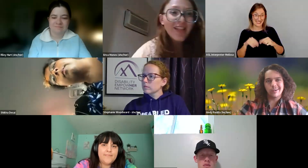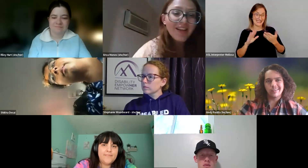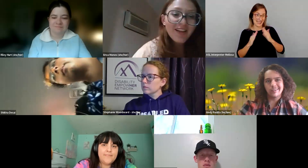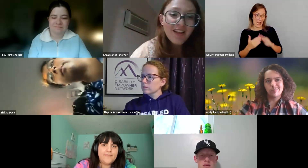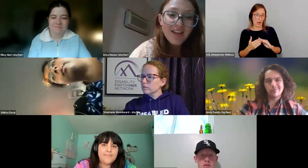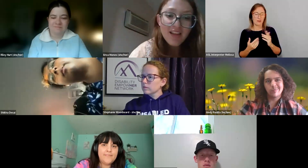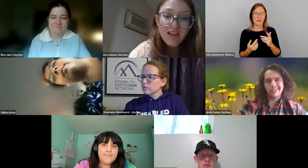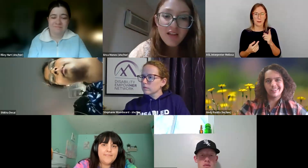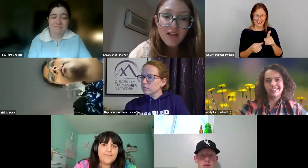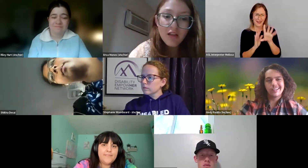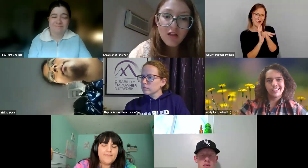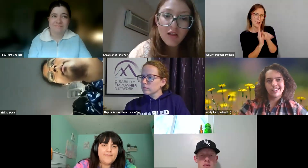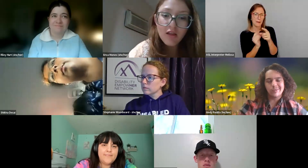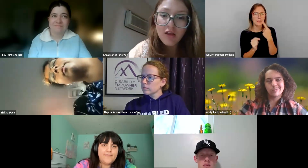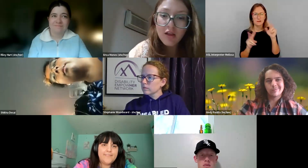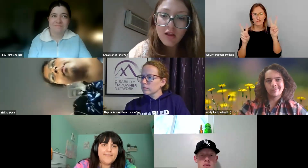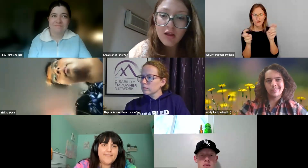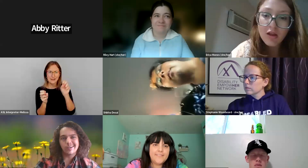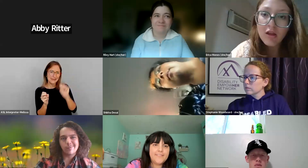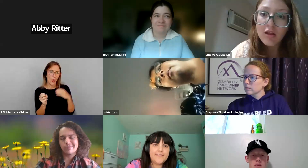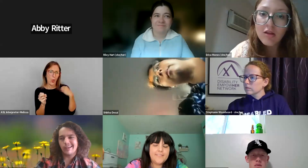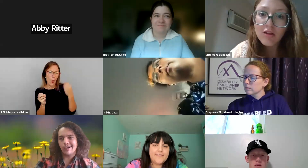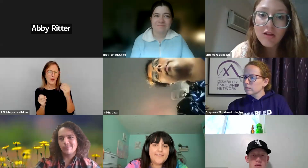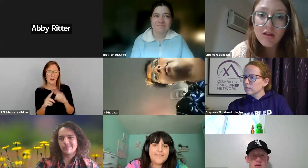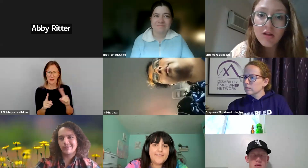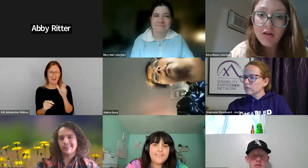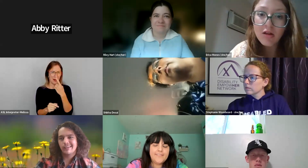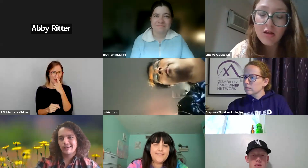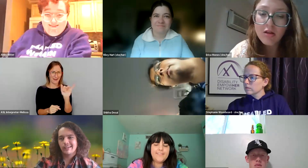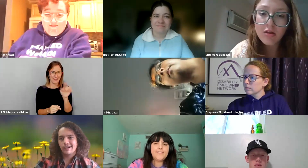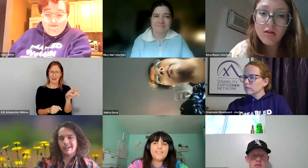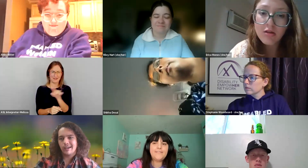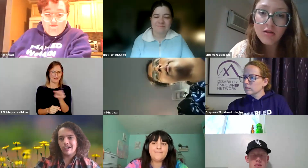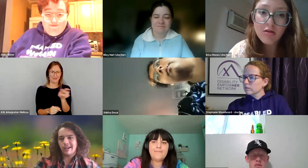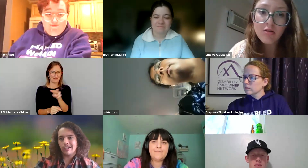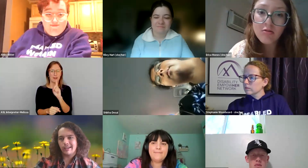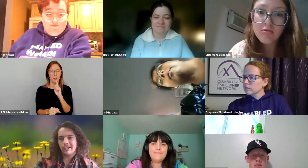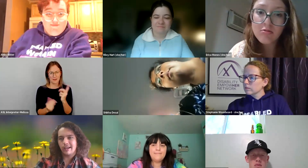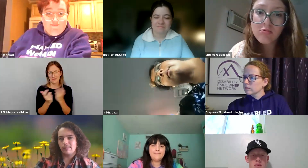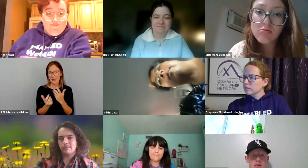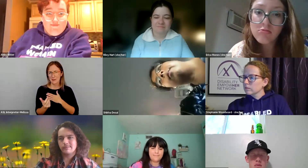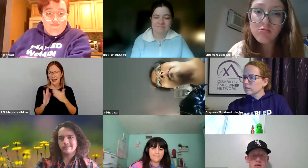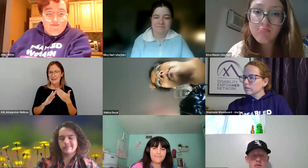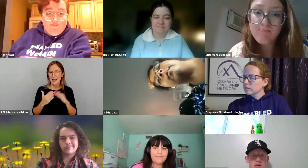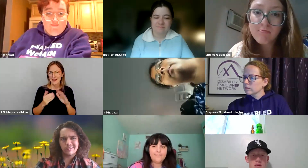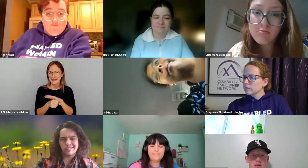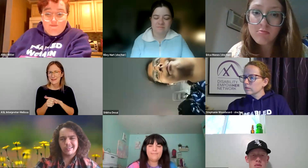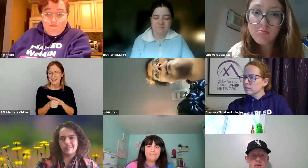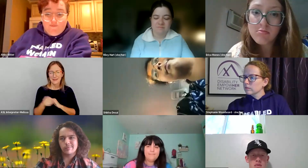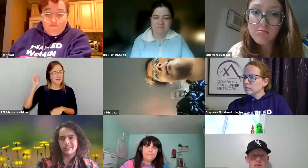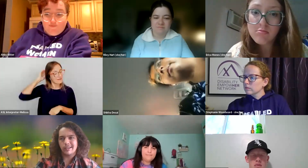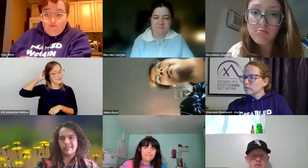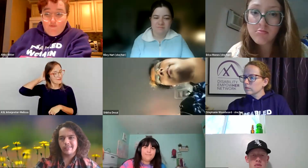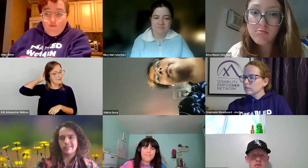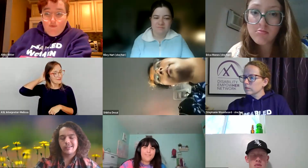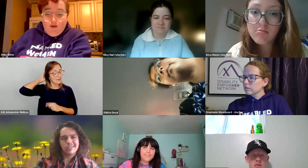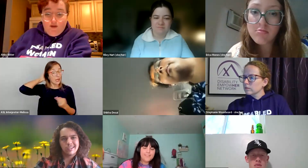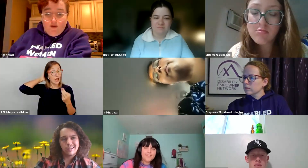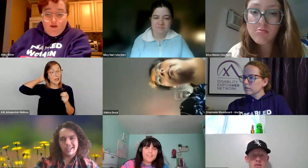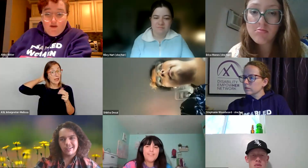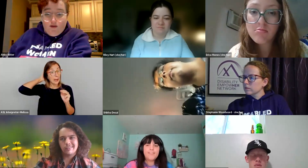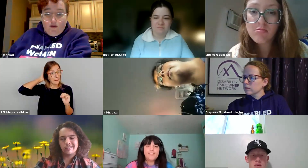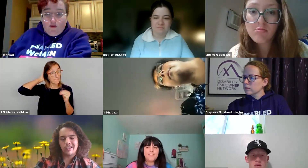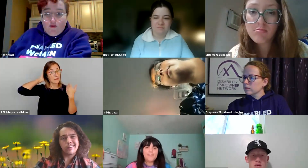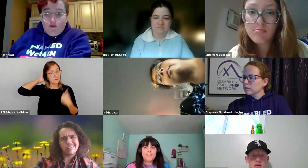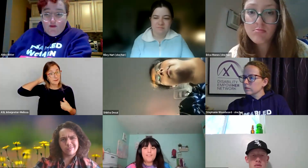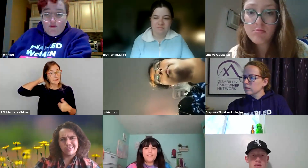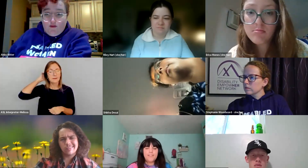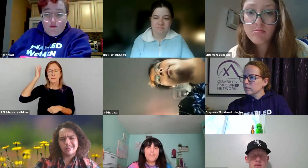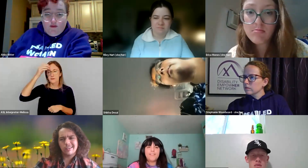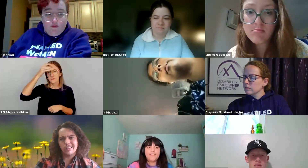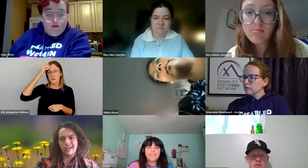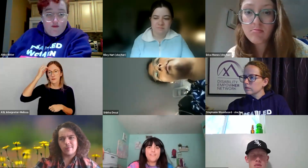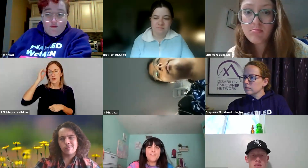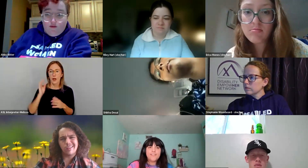that is loosely inspired by the county I live in.